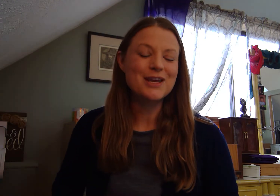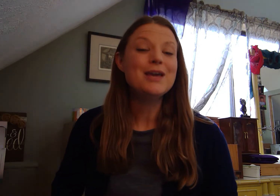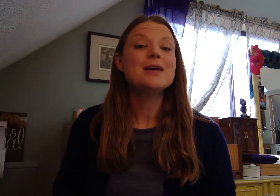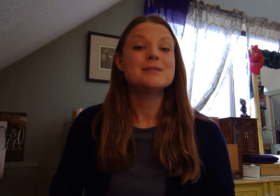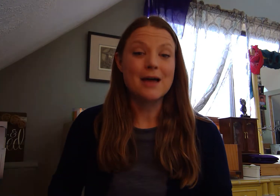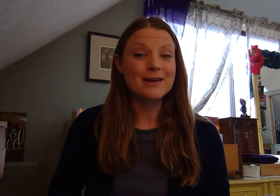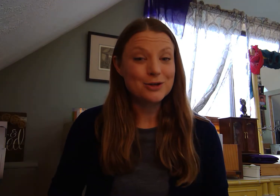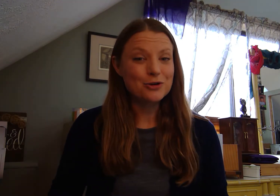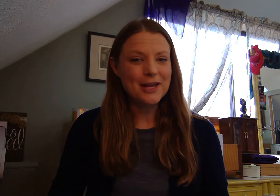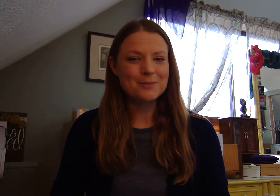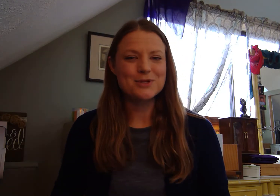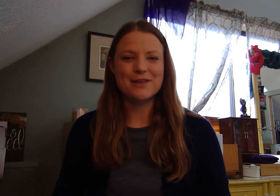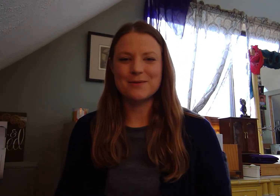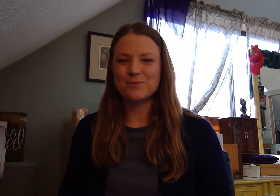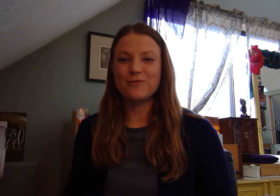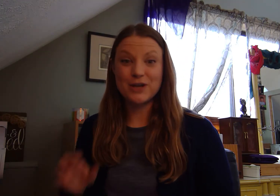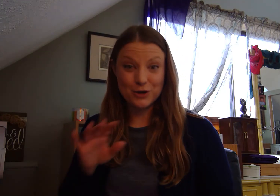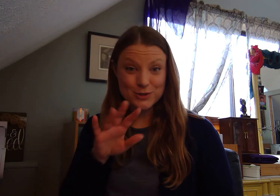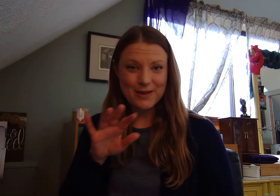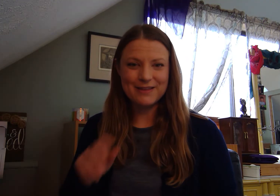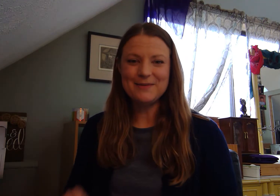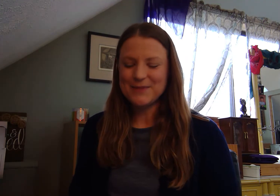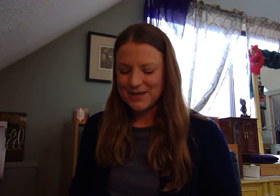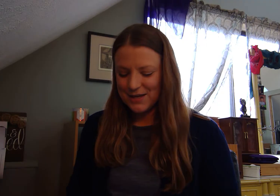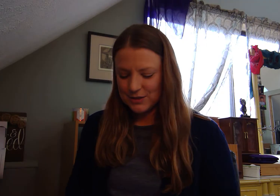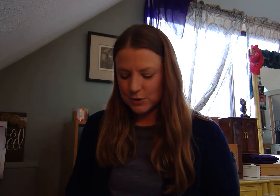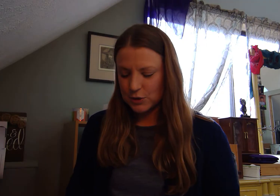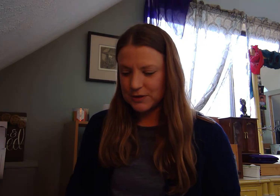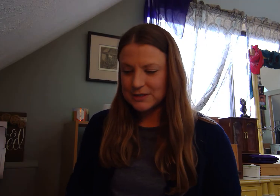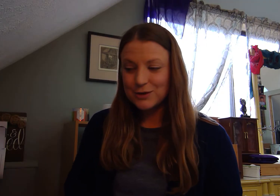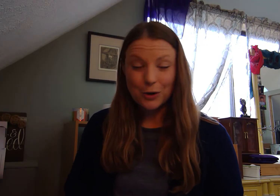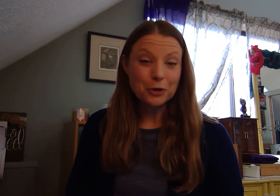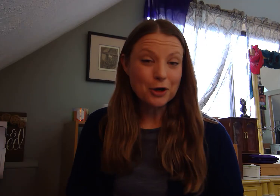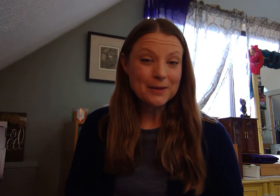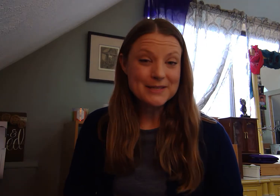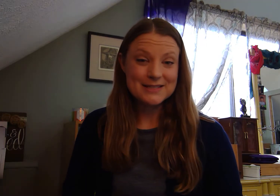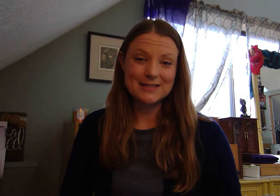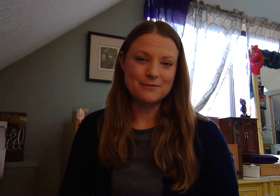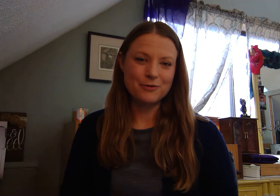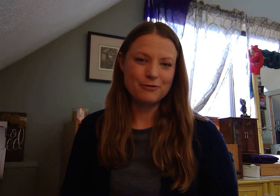sign your name to them fingerspell it so you'll need to know your ABCs for a